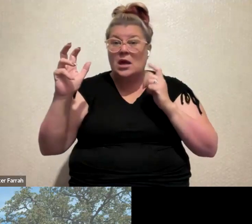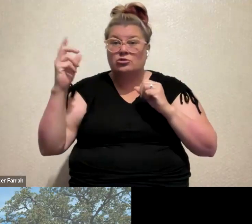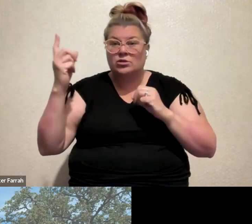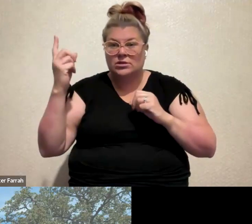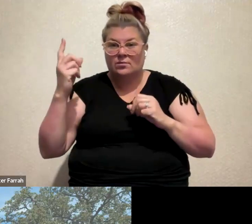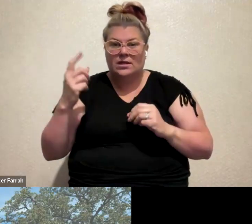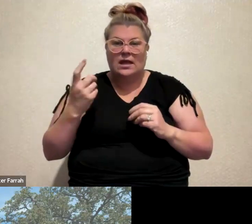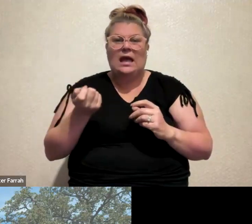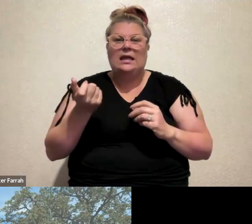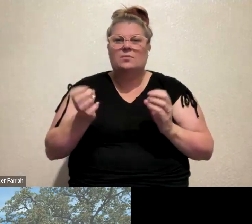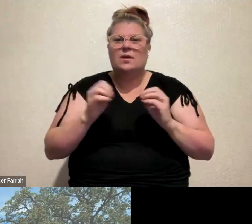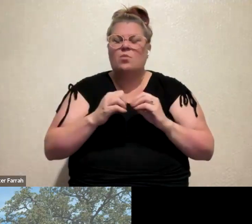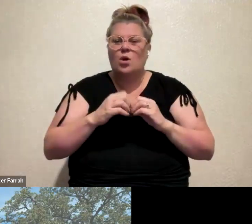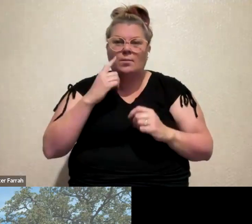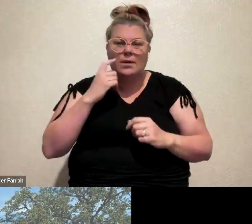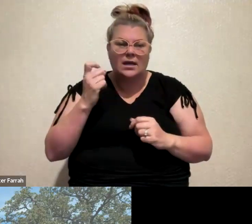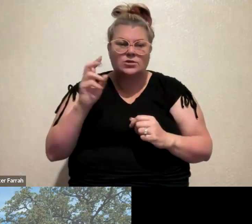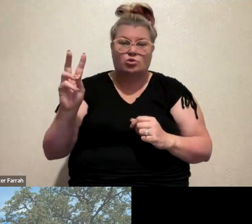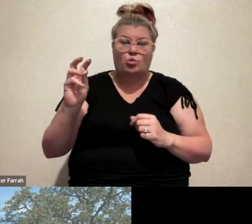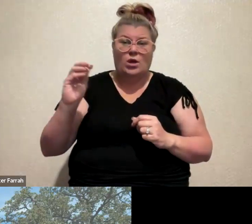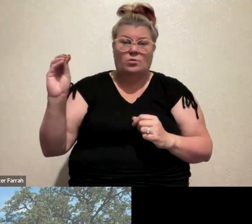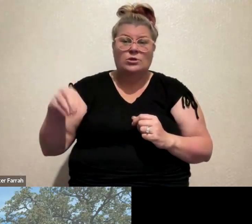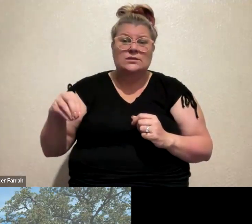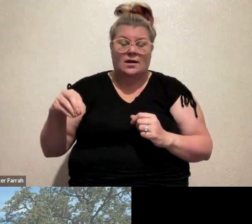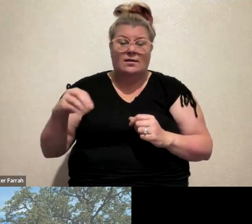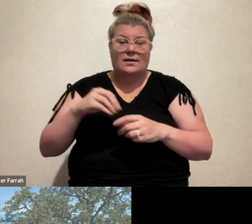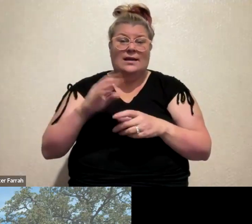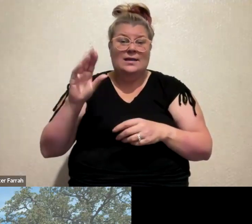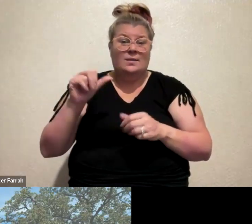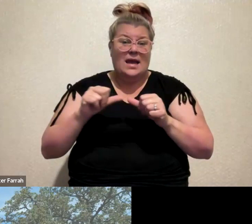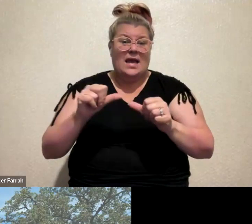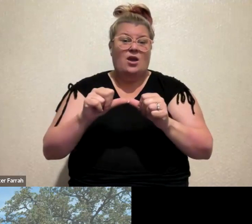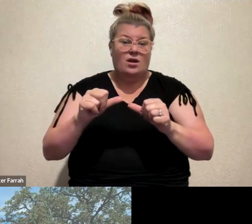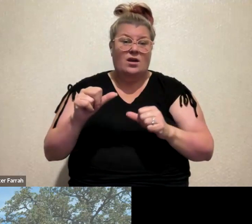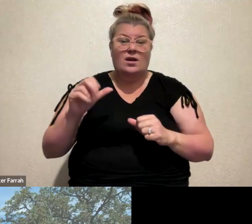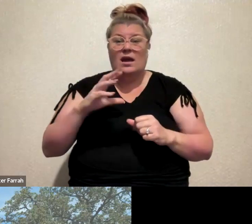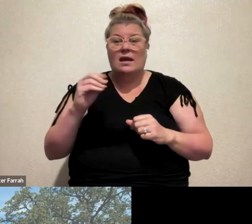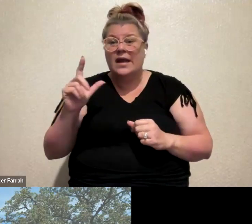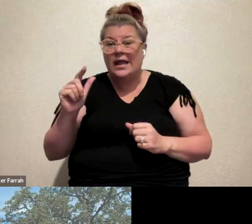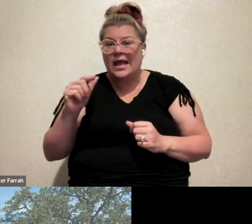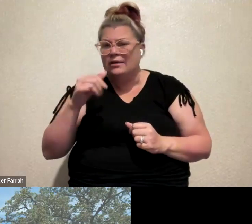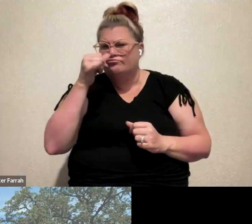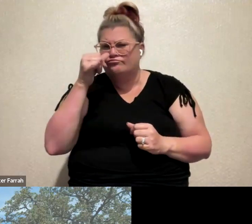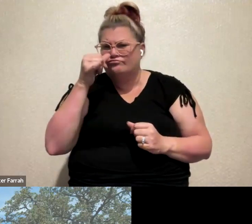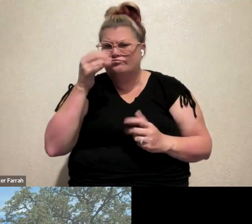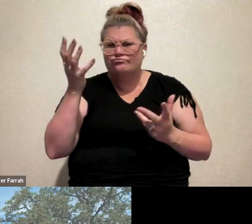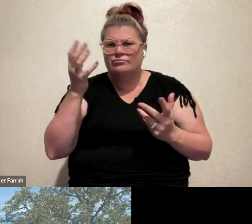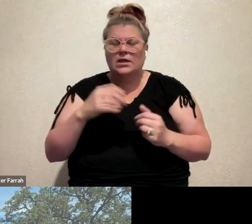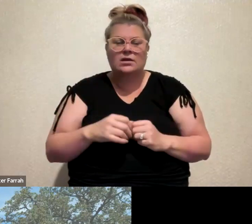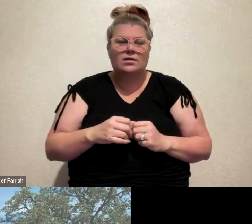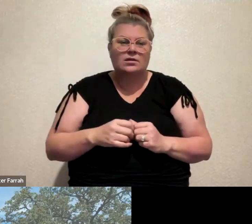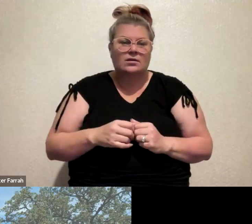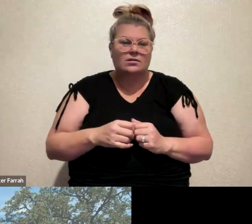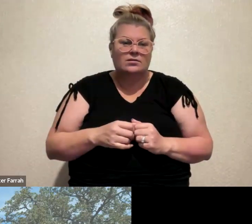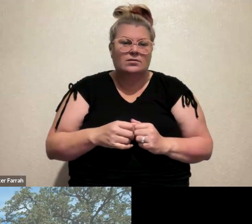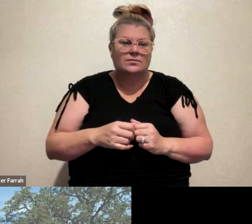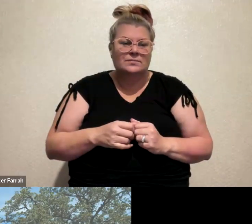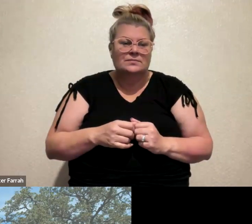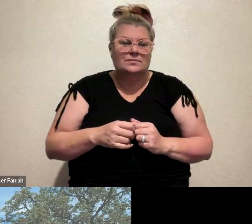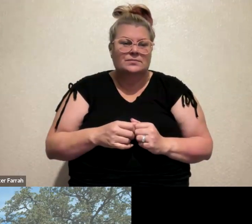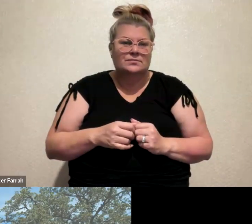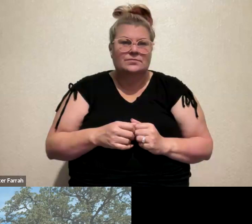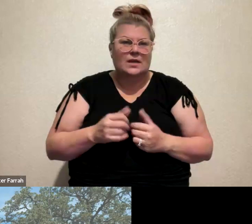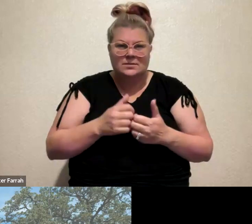little bit more, because 200% in the Bay Area or LA is just ridiculous. It's you know well beyond